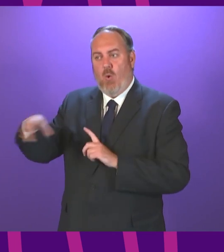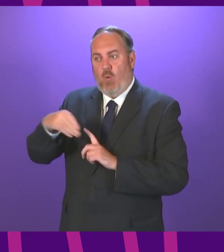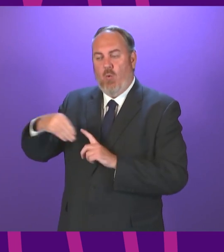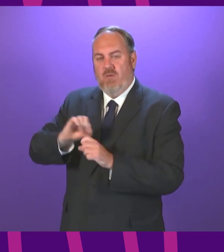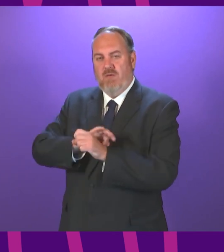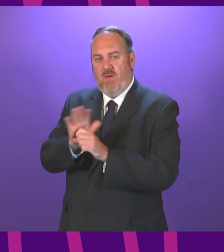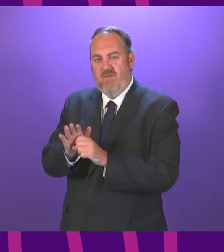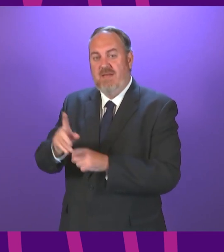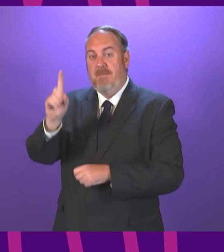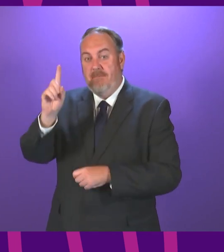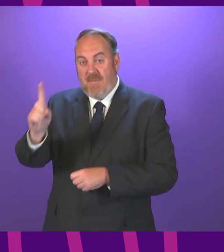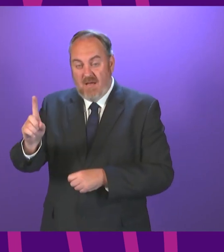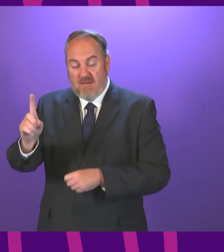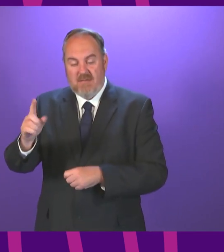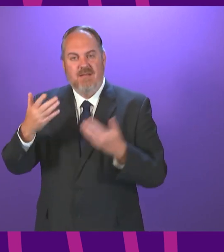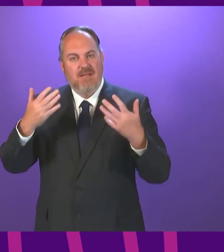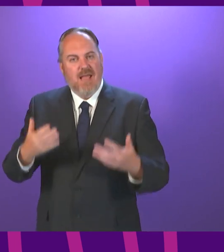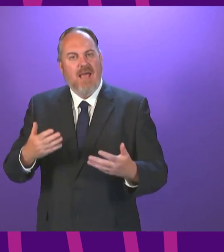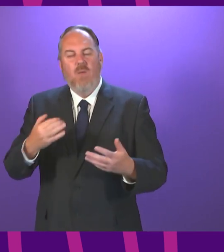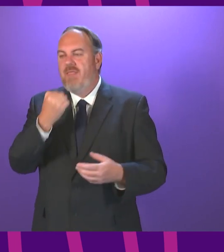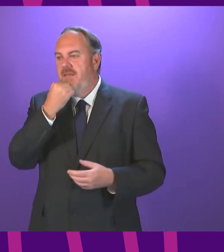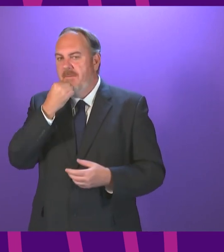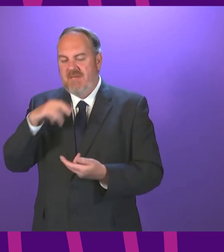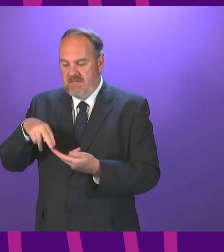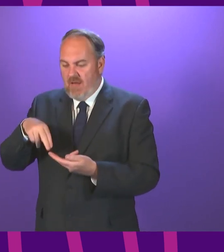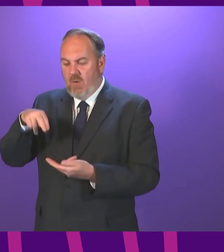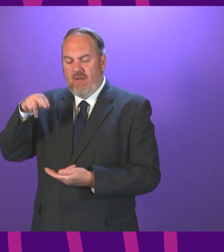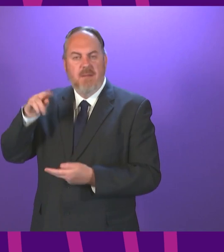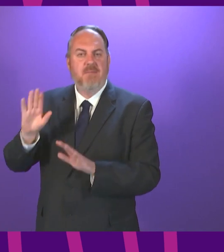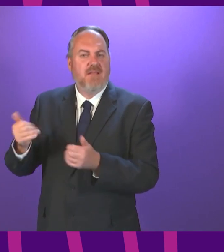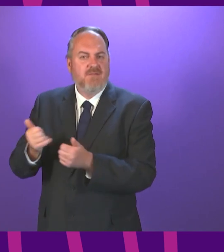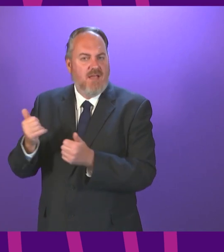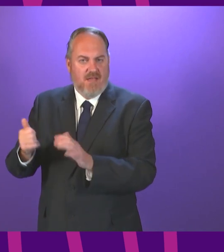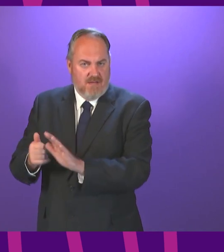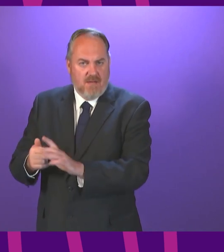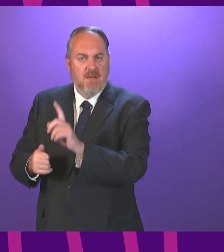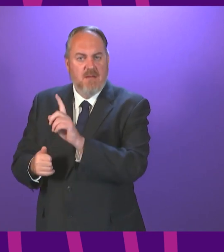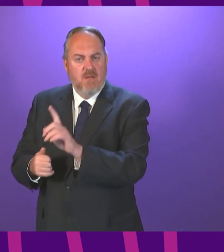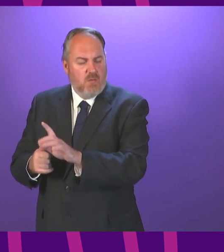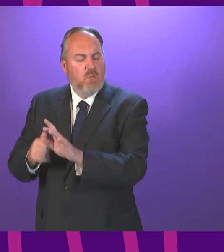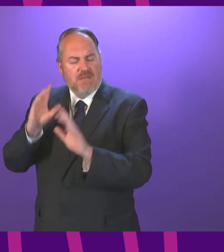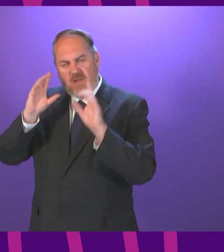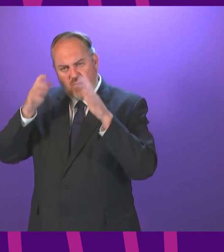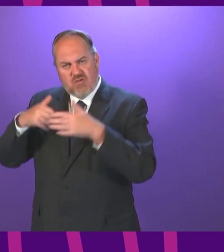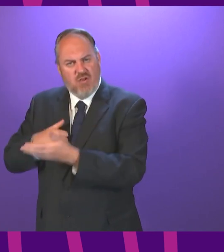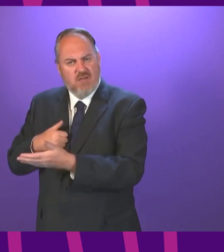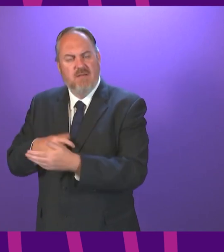cannot simply be unbothered—if that is the correct word, or if it is a word at all—about the level of